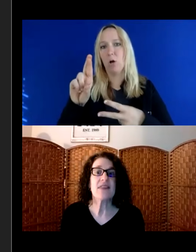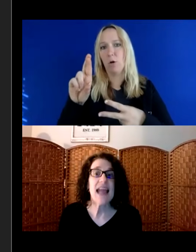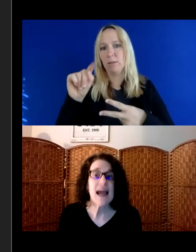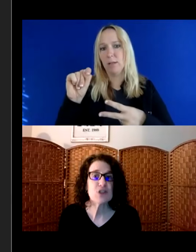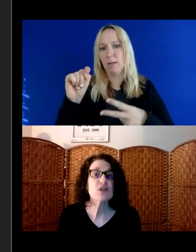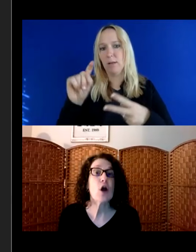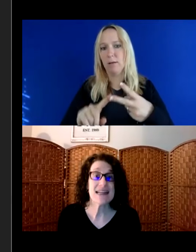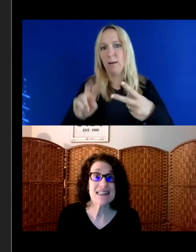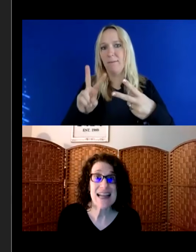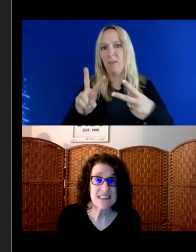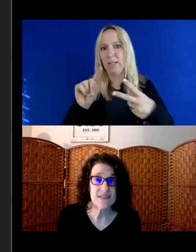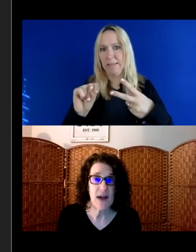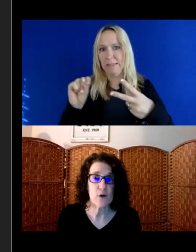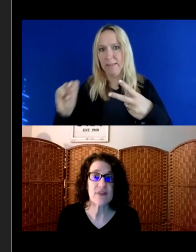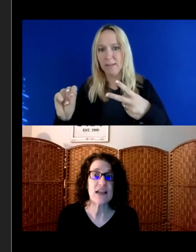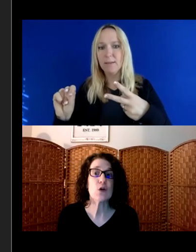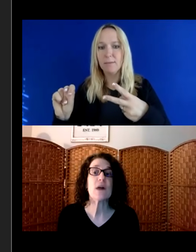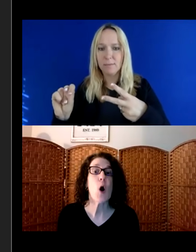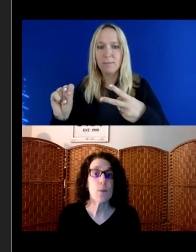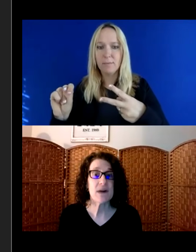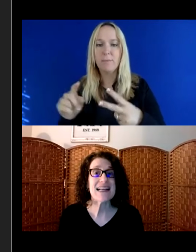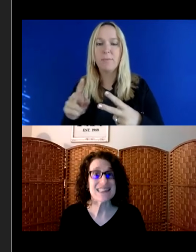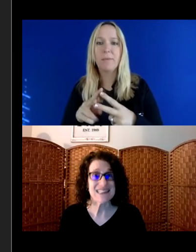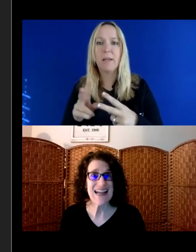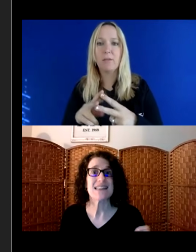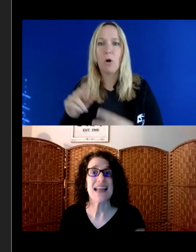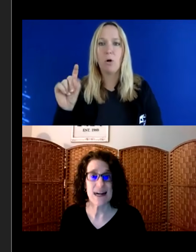The captions are in a text file that you can open in a text editor.